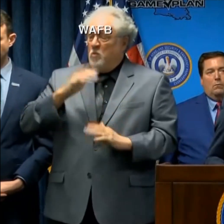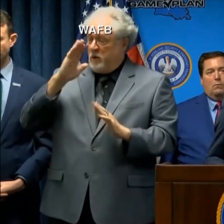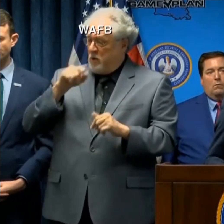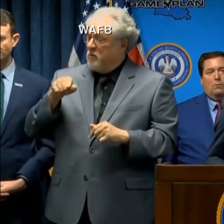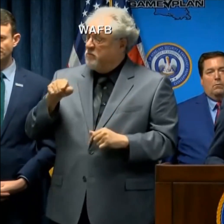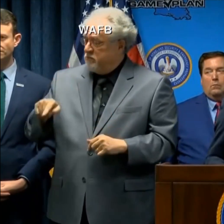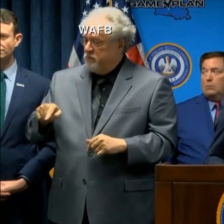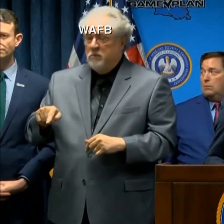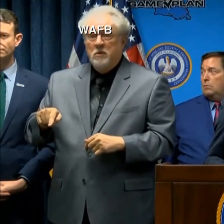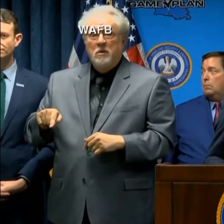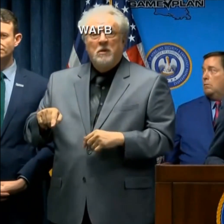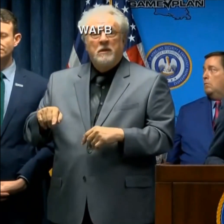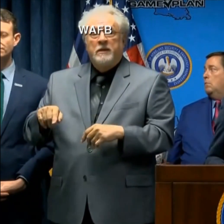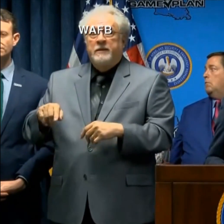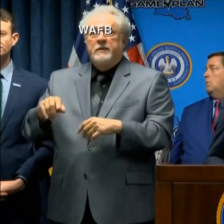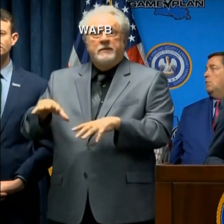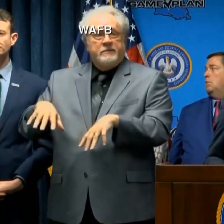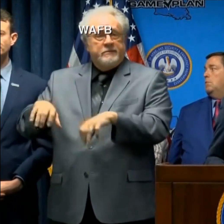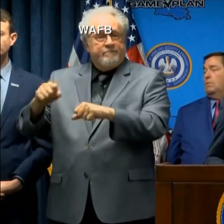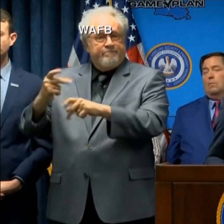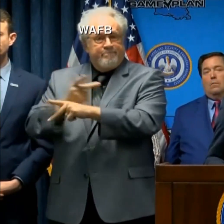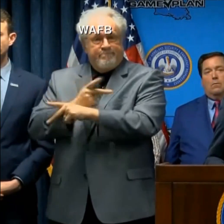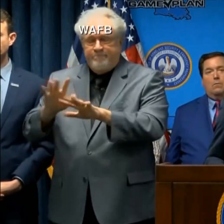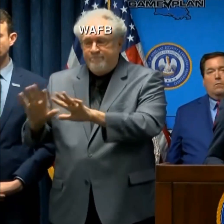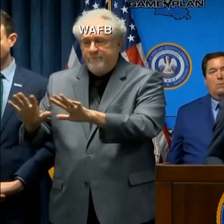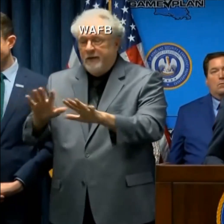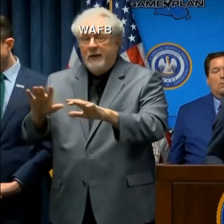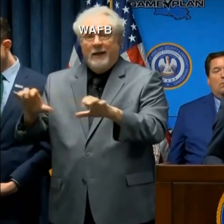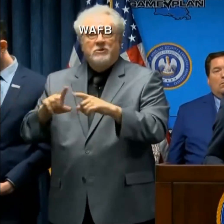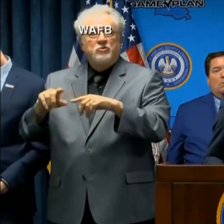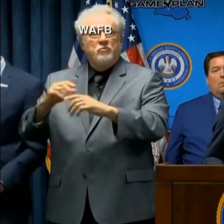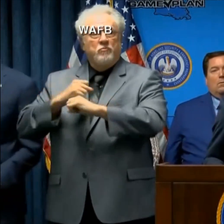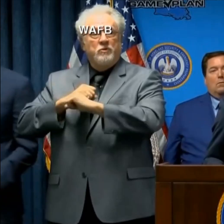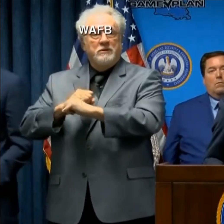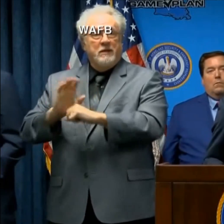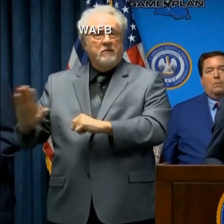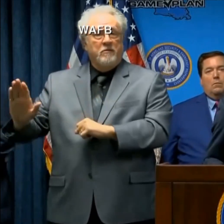taken all the necessary precautions and actions to protect their residents they